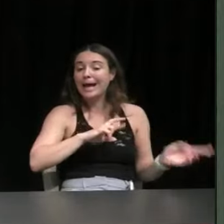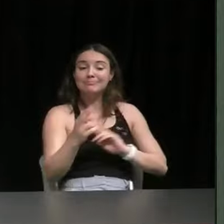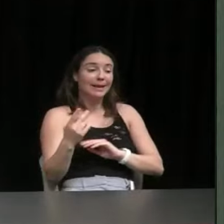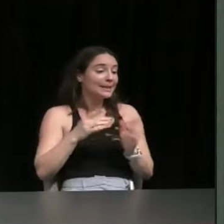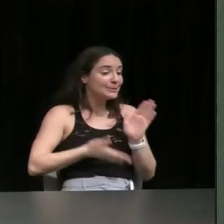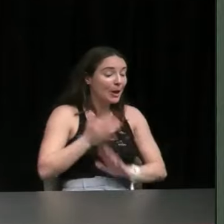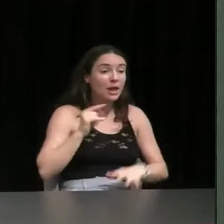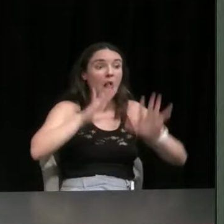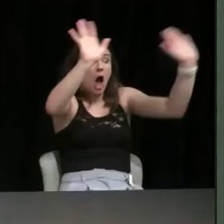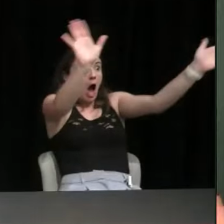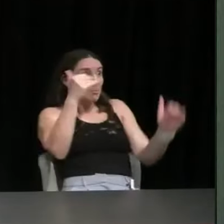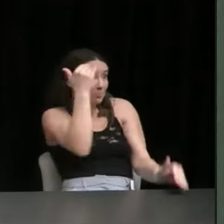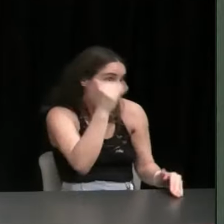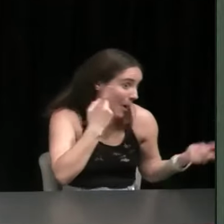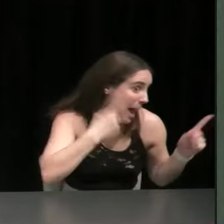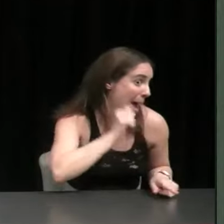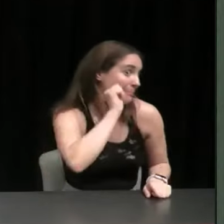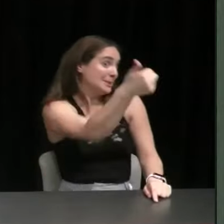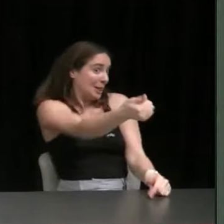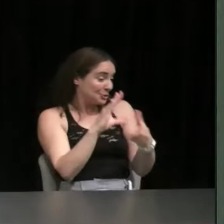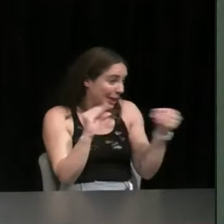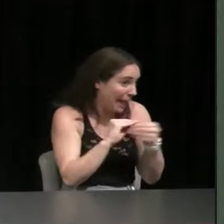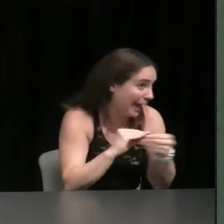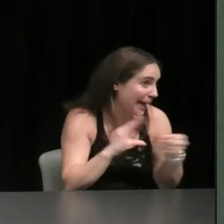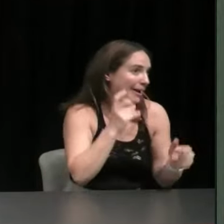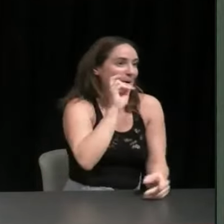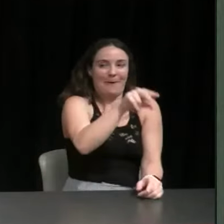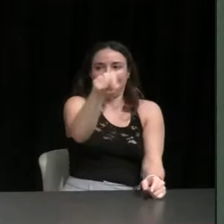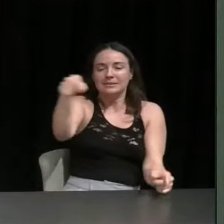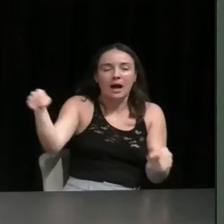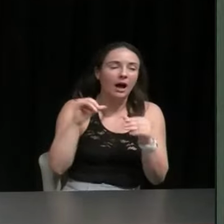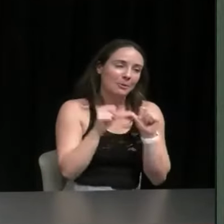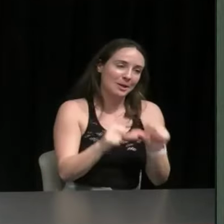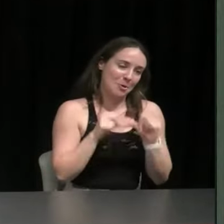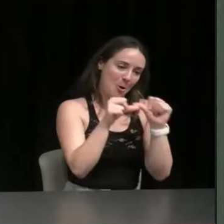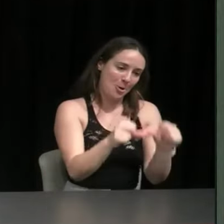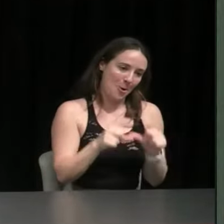two before we actually plan to leave because inevitably a story will come up oh my gosh do